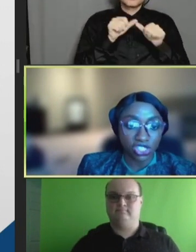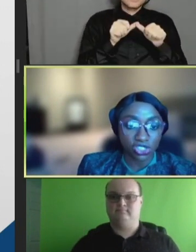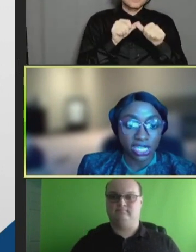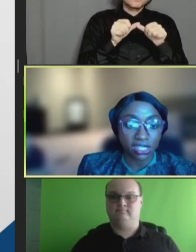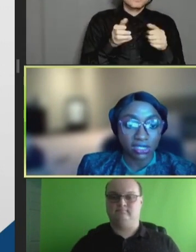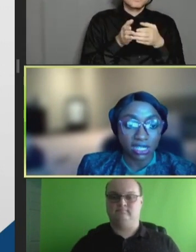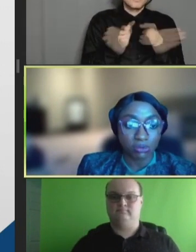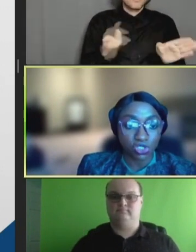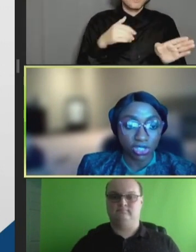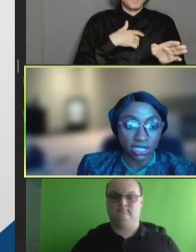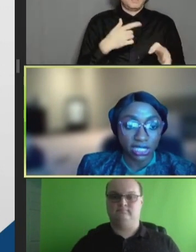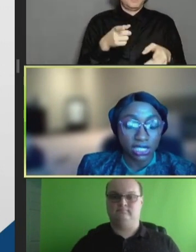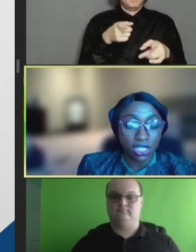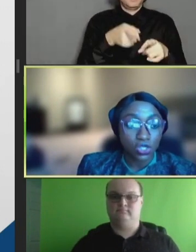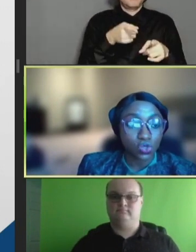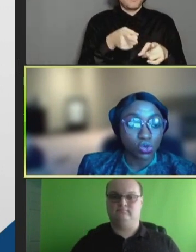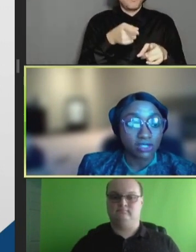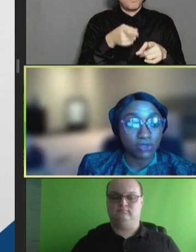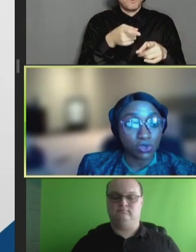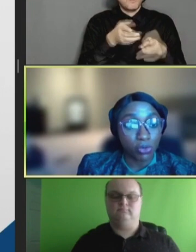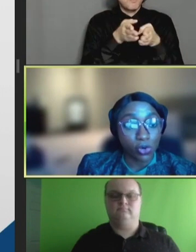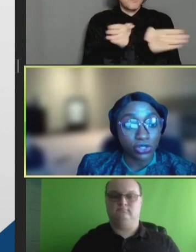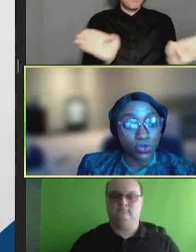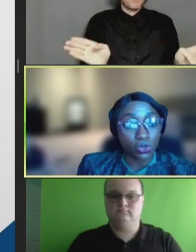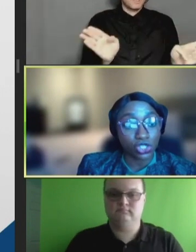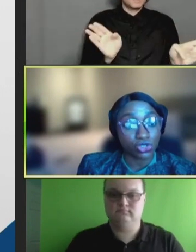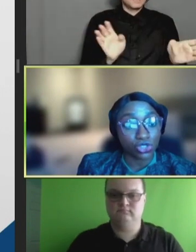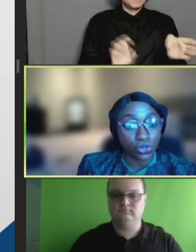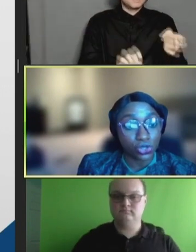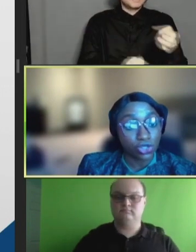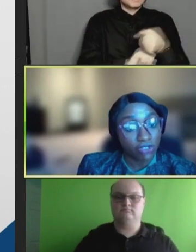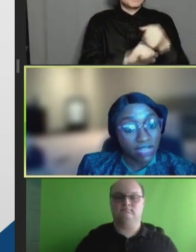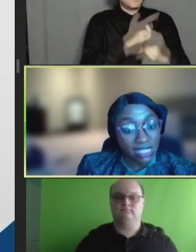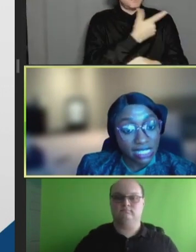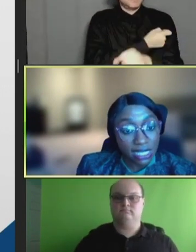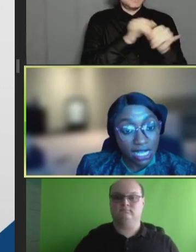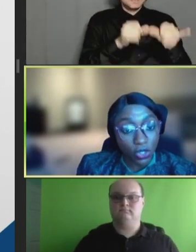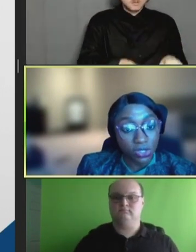immunization and health system strengthening towards the support to introduce new vaccines and